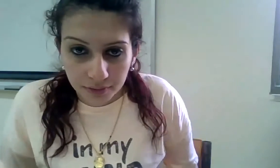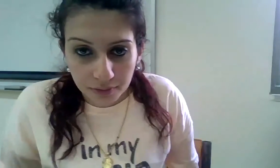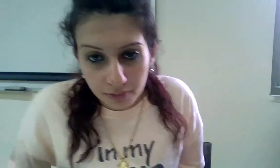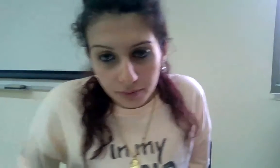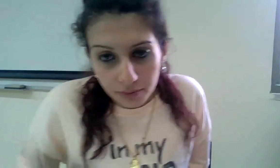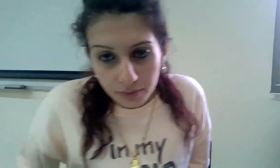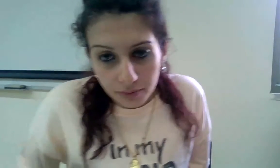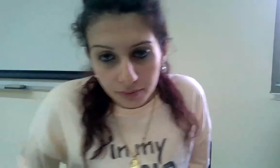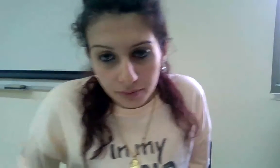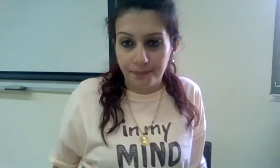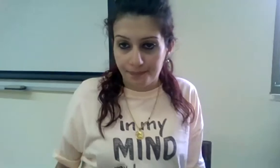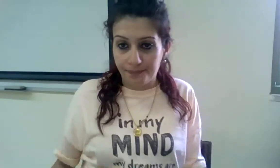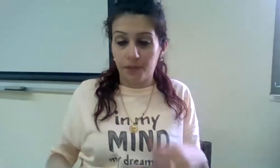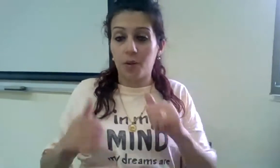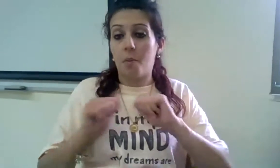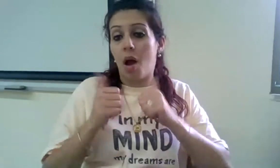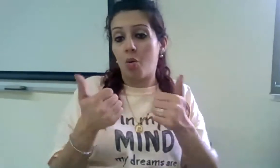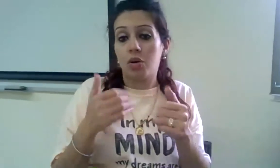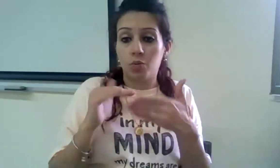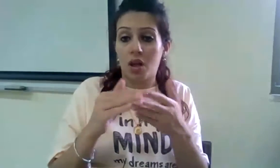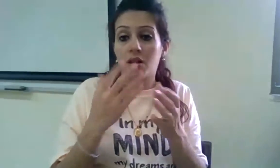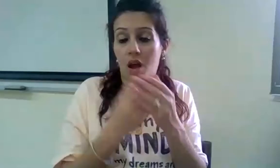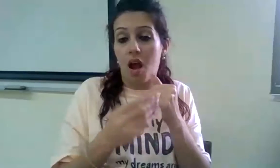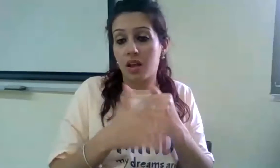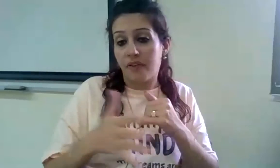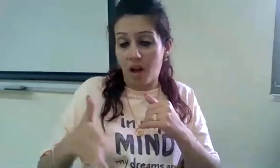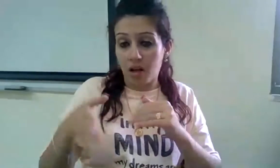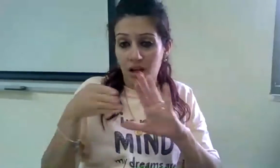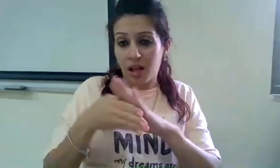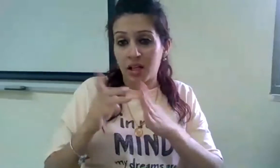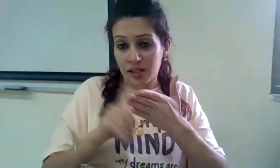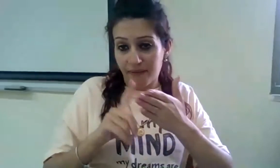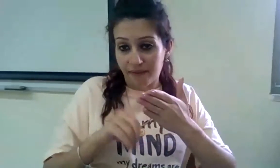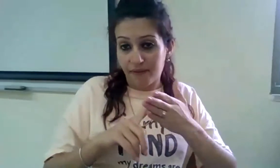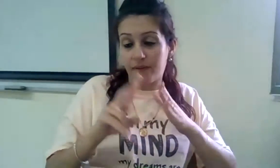you see multiple disabilities. I'm also involved in a very interesting